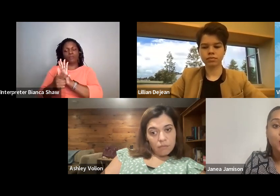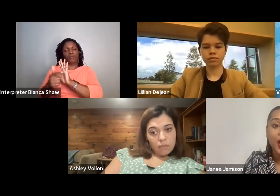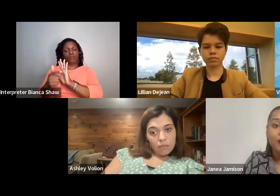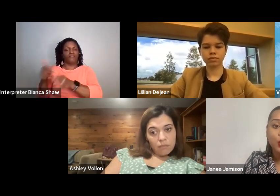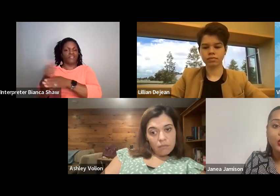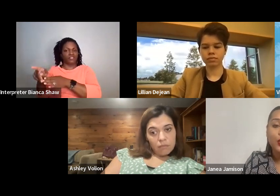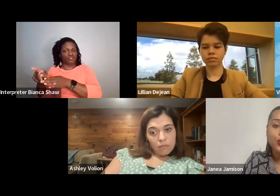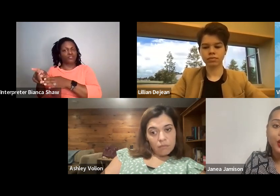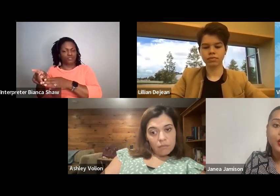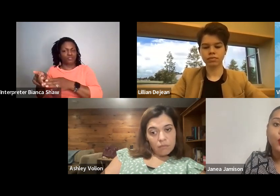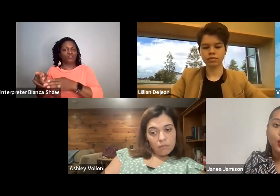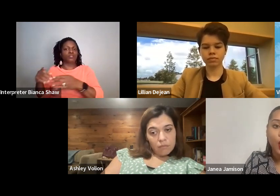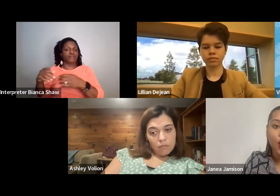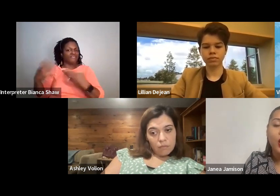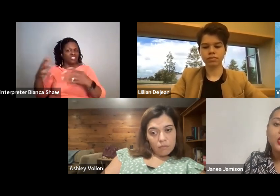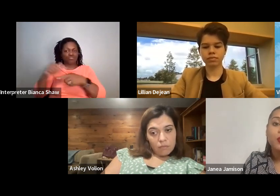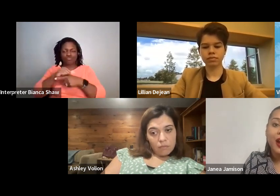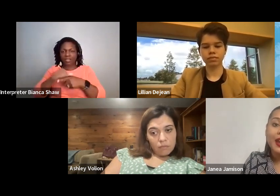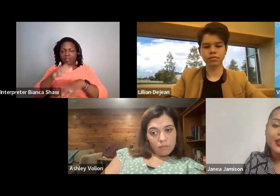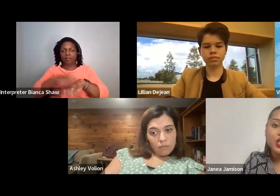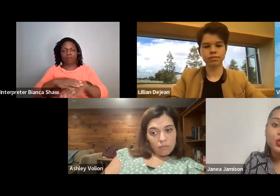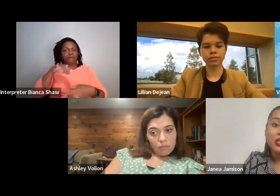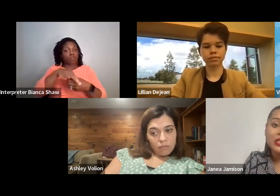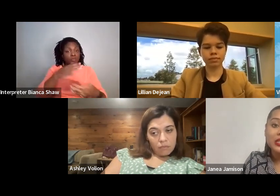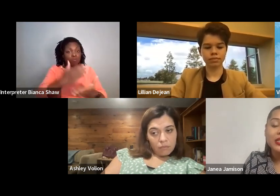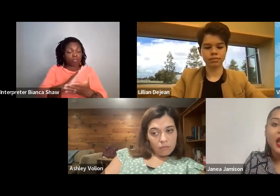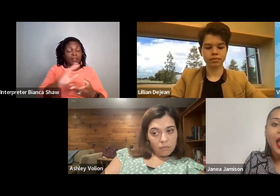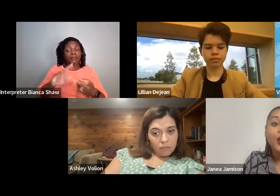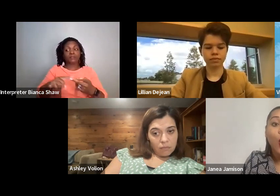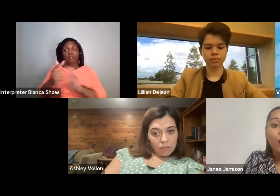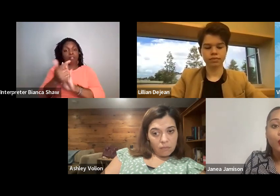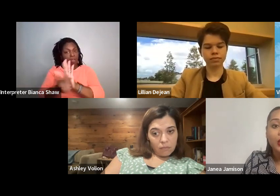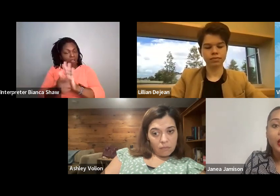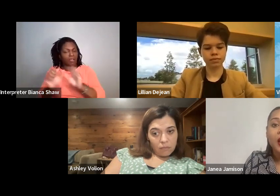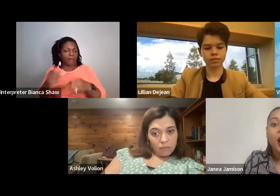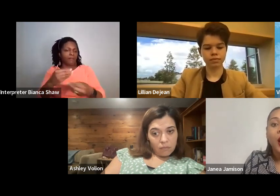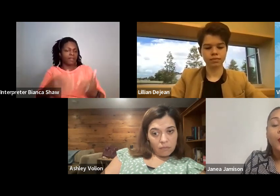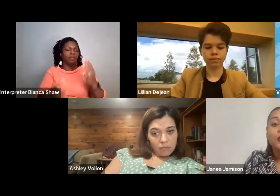You have those that are trained on the law to provide additional assistance, and hopefully,